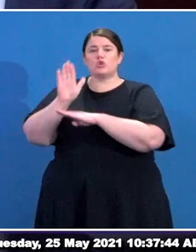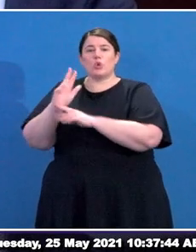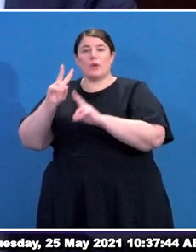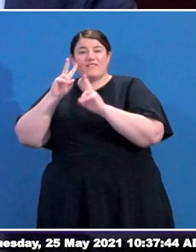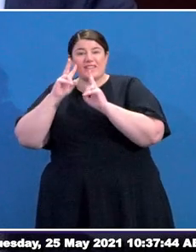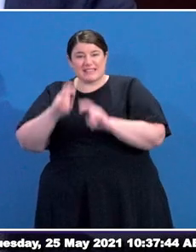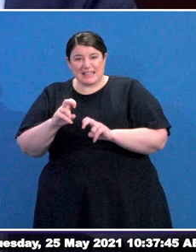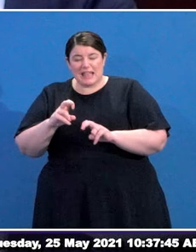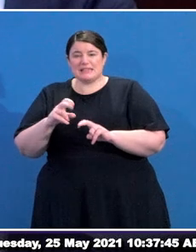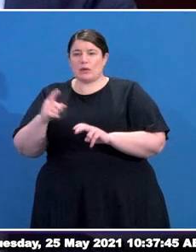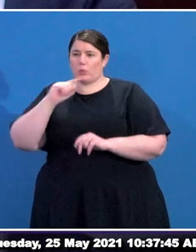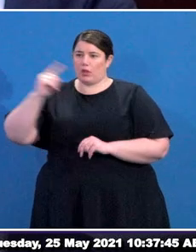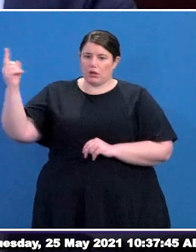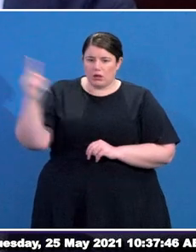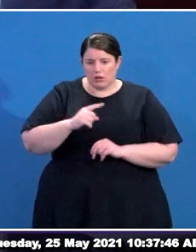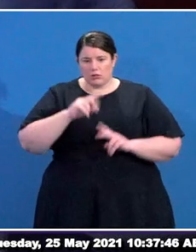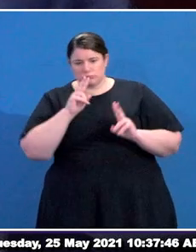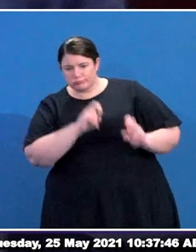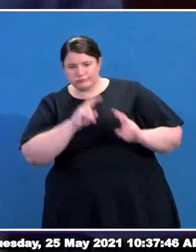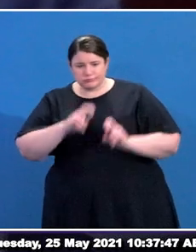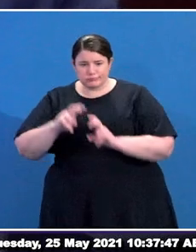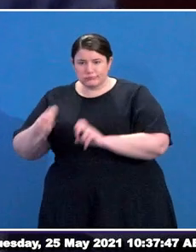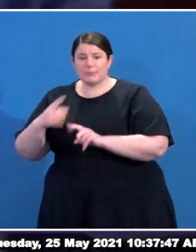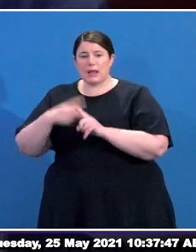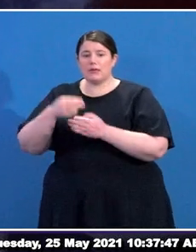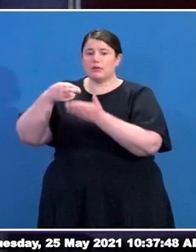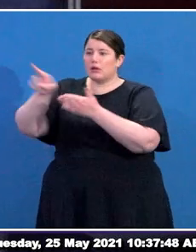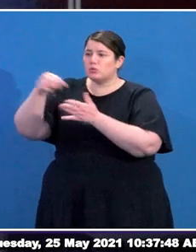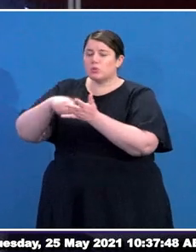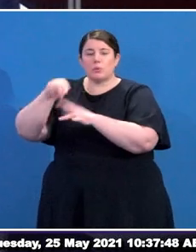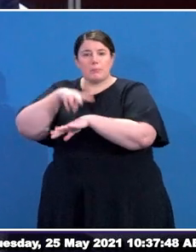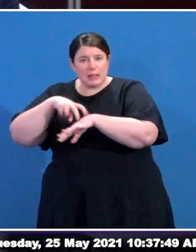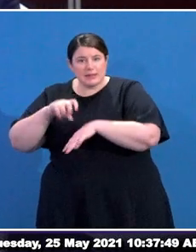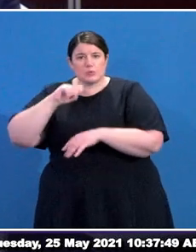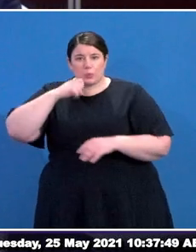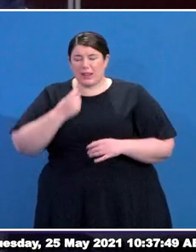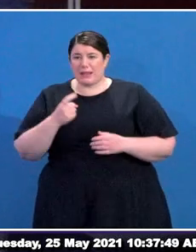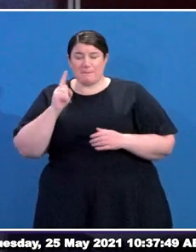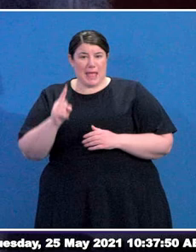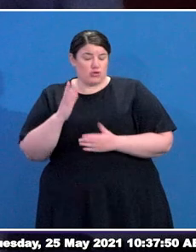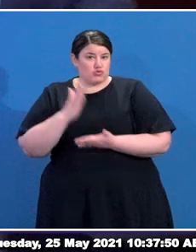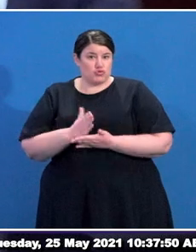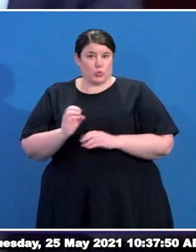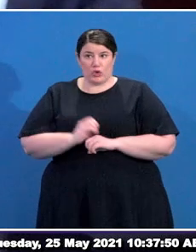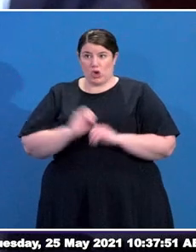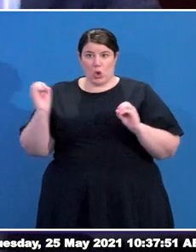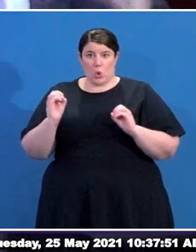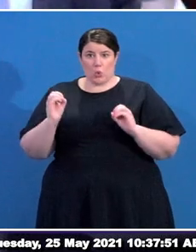but there was no follow up, there was no even acknowledgement that actually happened. It was more like,